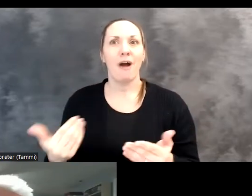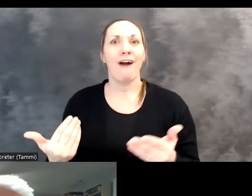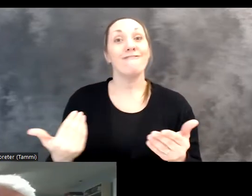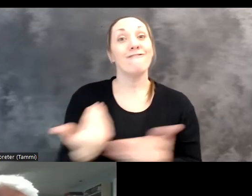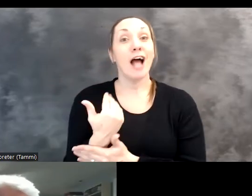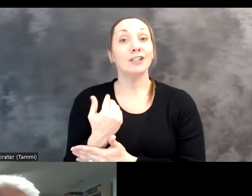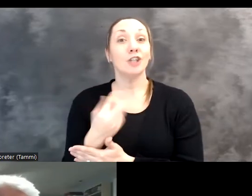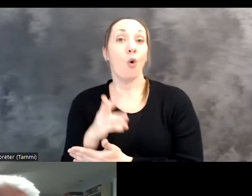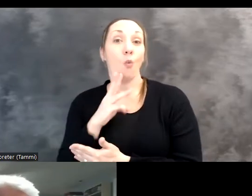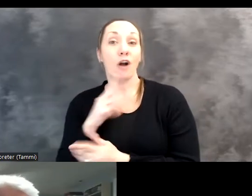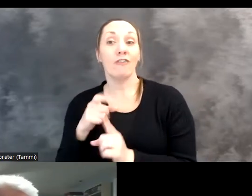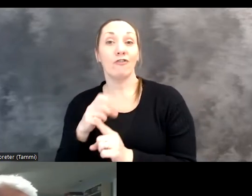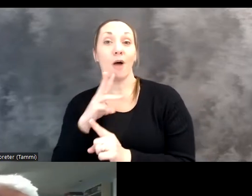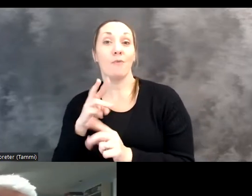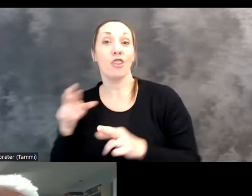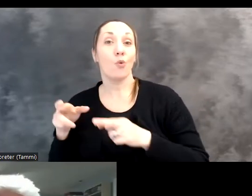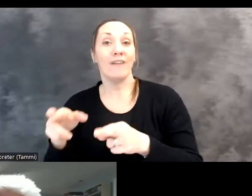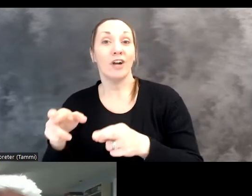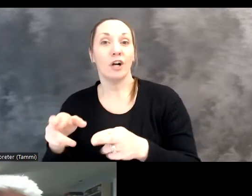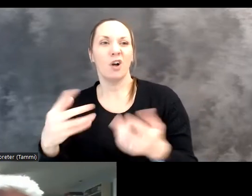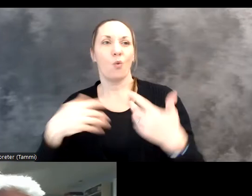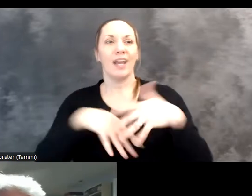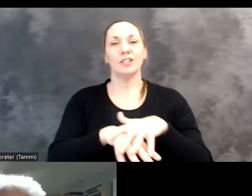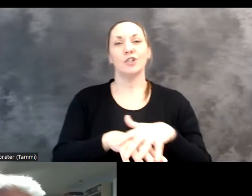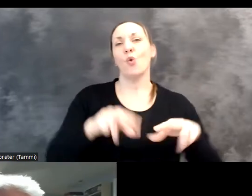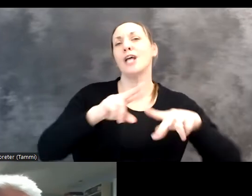talk about, it was the fact that these fish come from fresh water